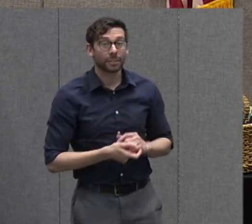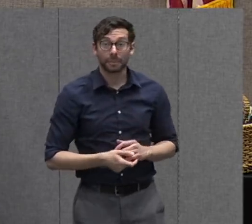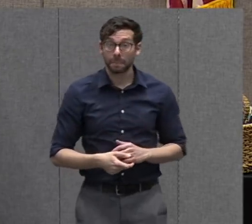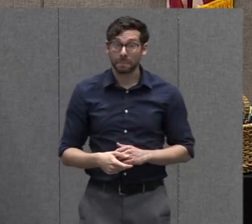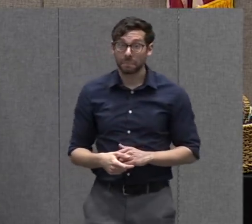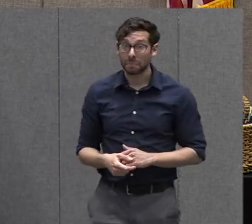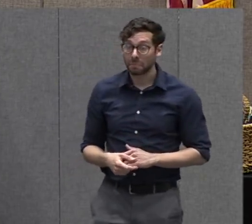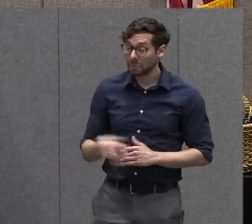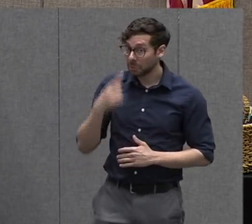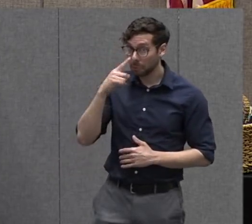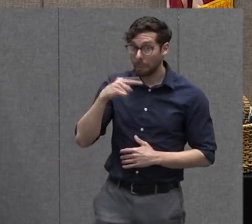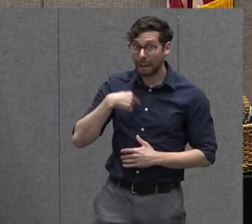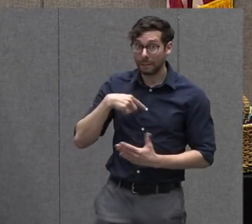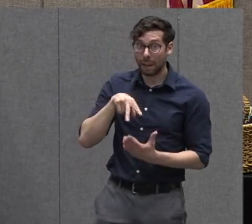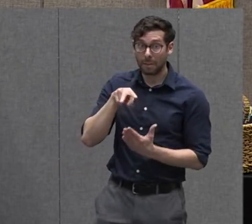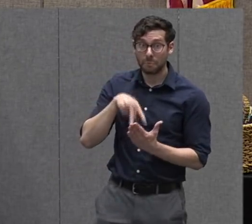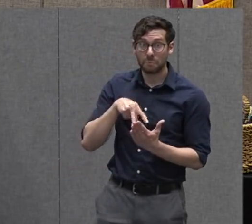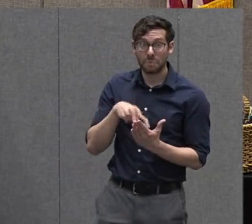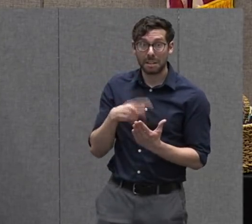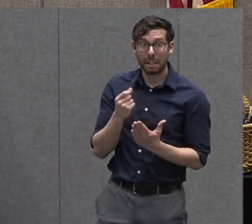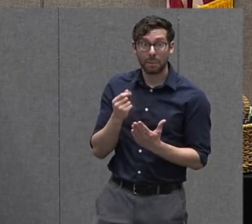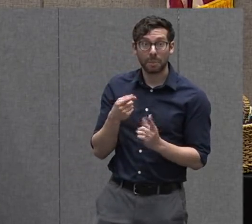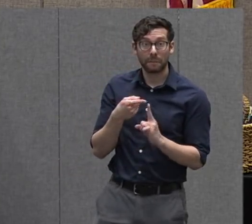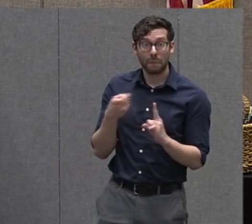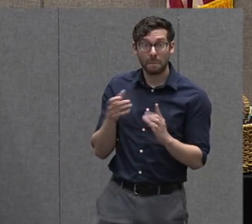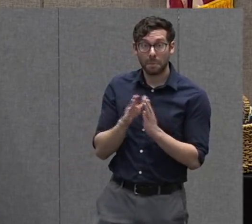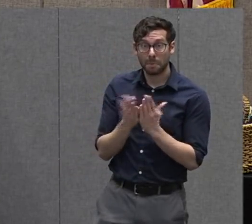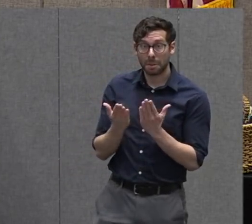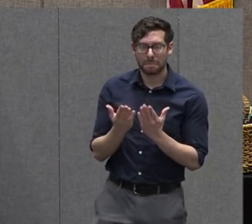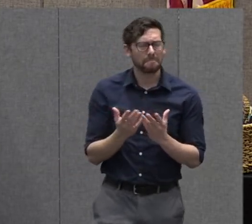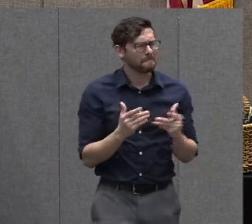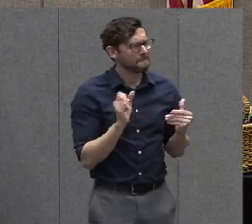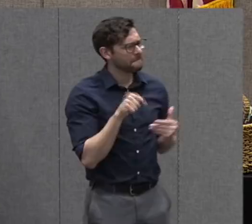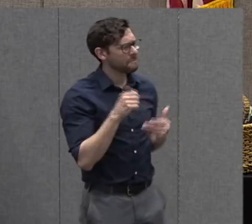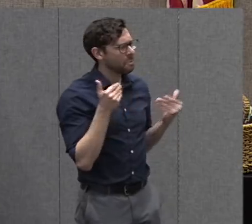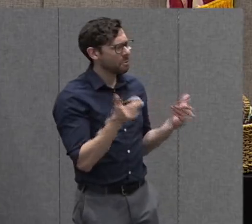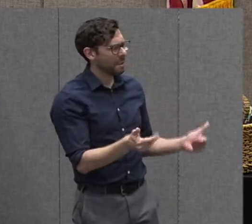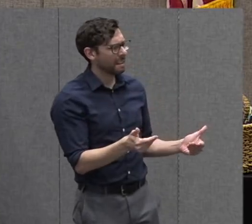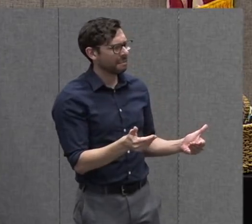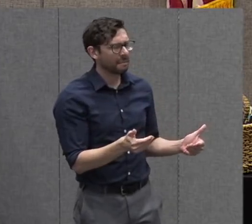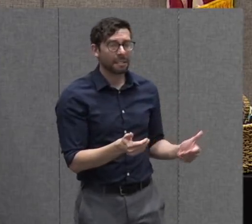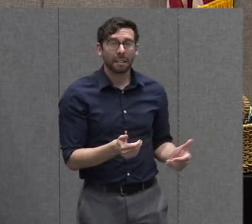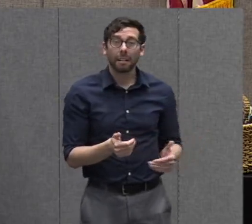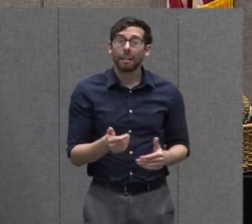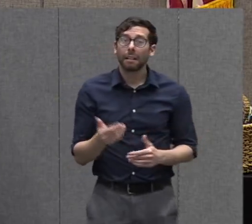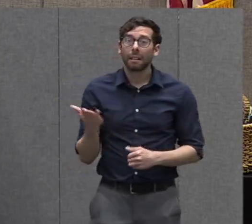[Mr. R] please do. [Miss Martindale] Okay, so the last time we left (mumbles), we know that he had,